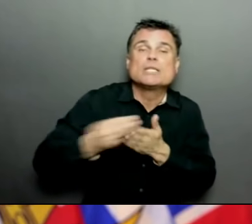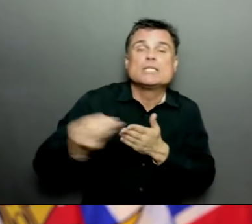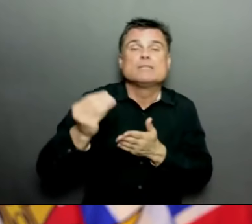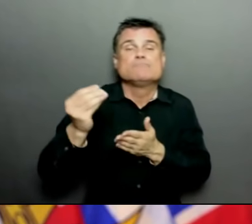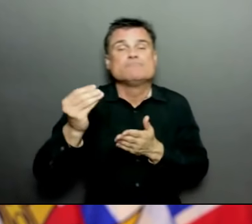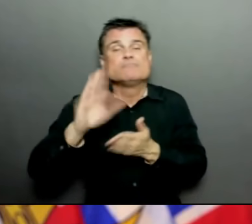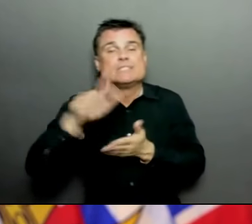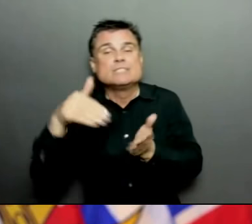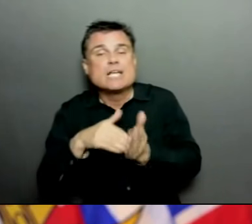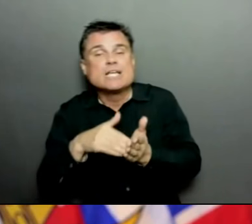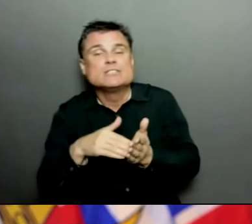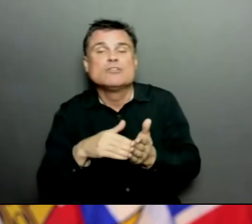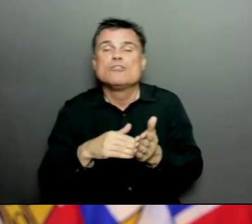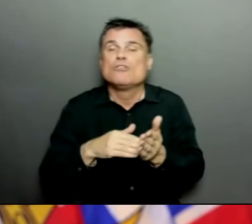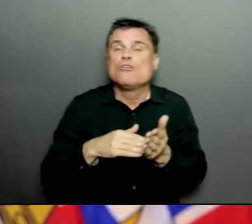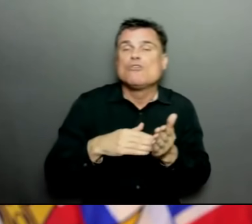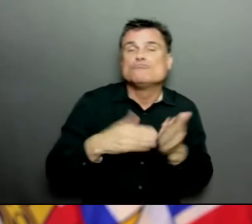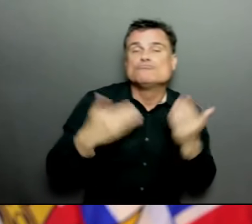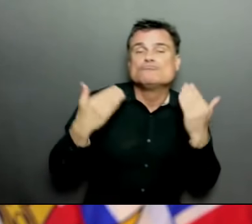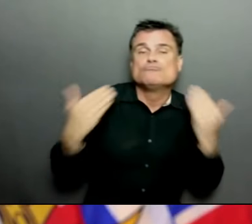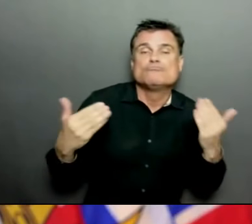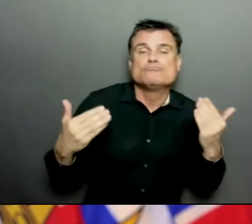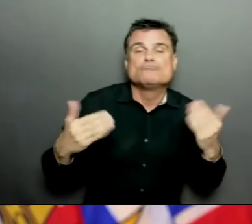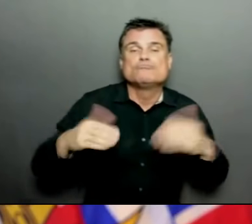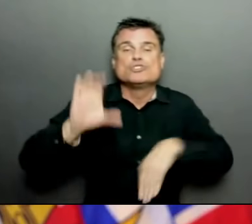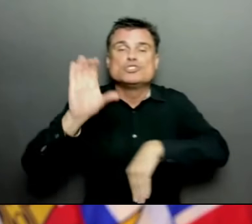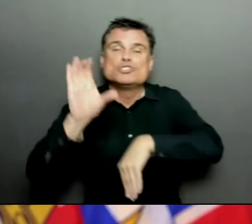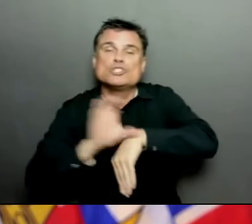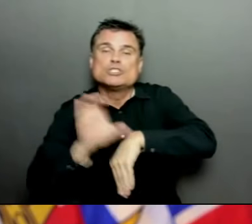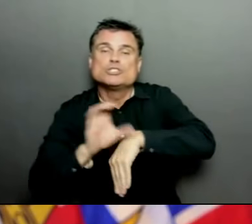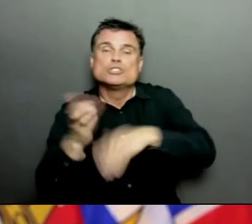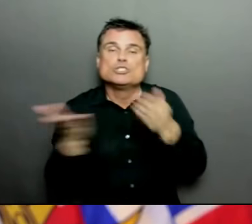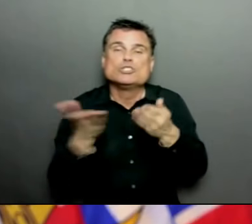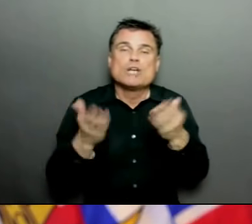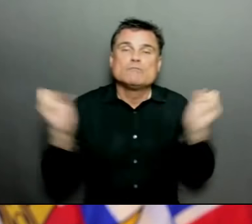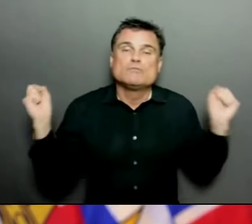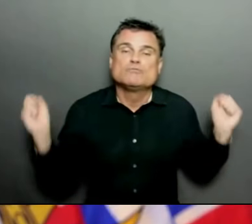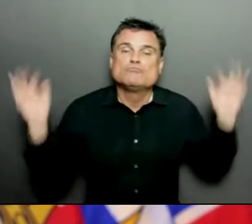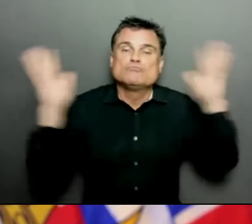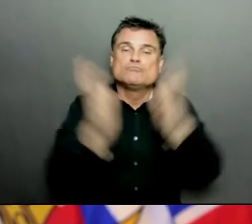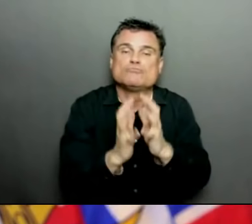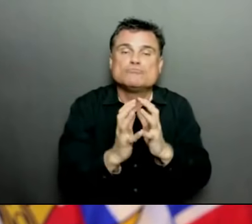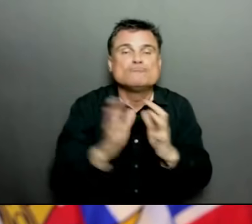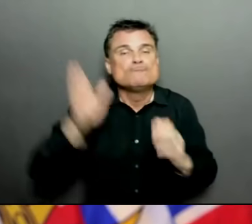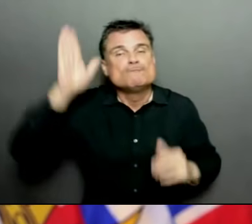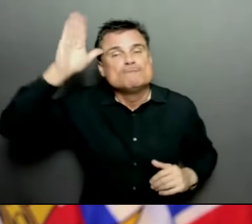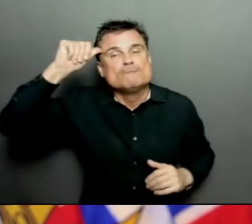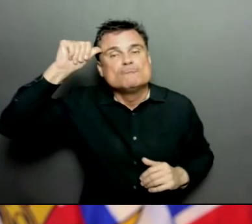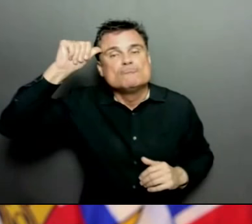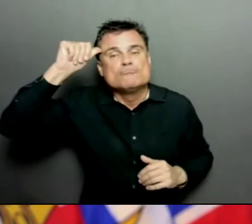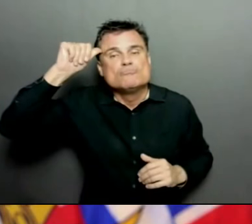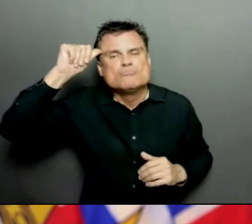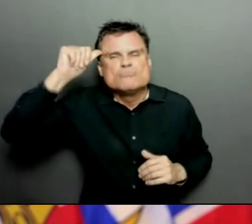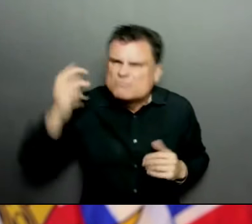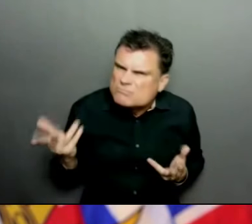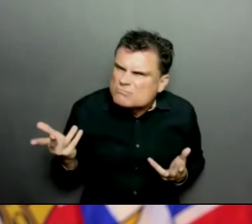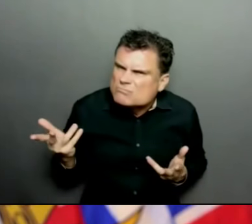Is there anything more you would like to say on the topic? In terms of the vaccine, I hope we will